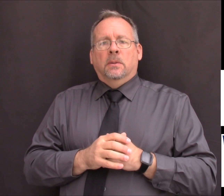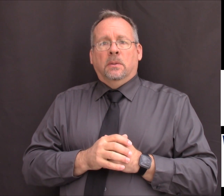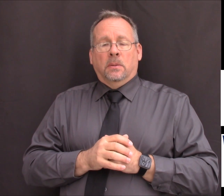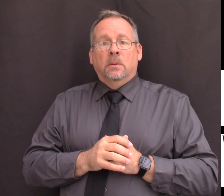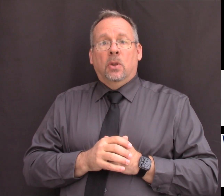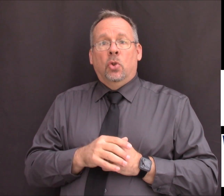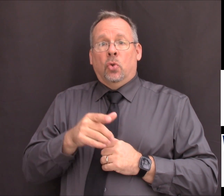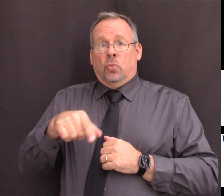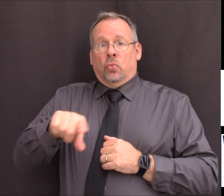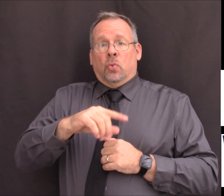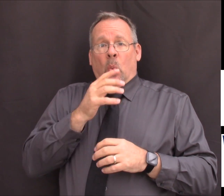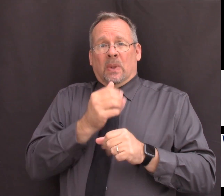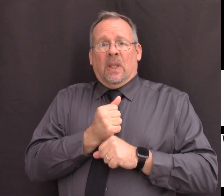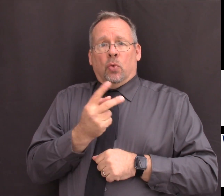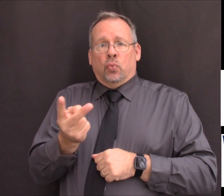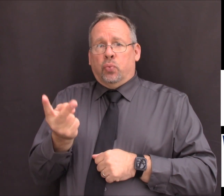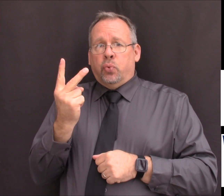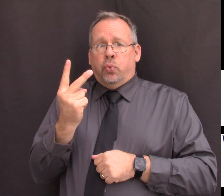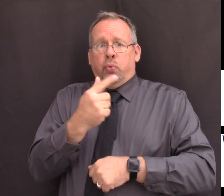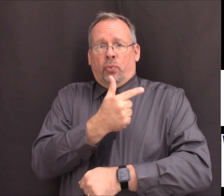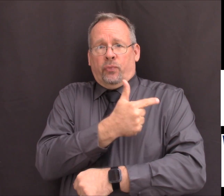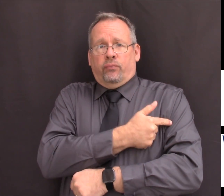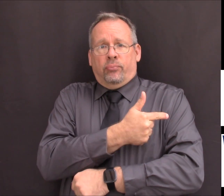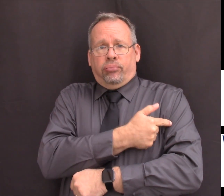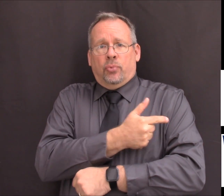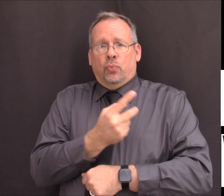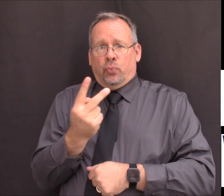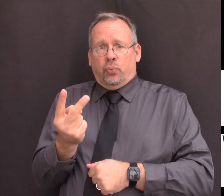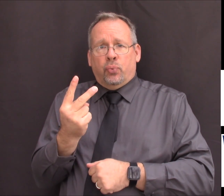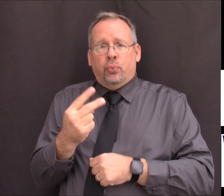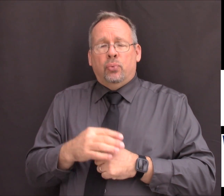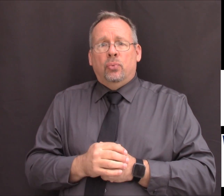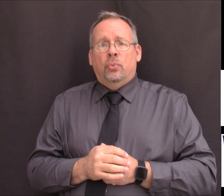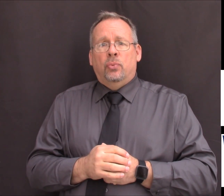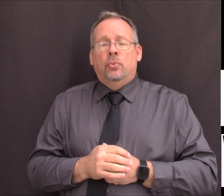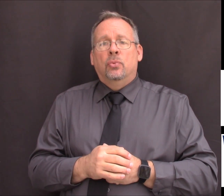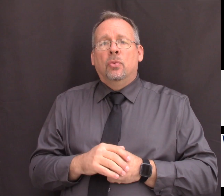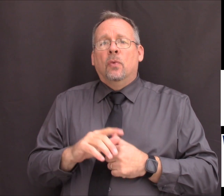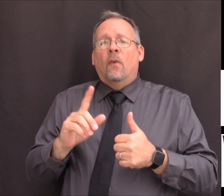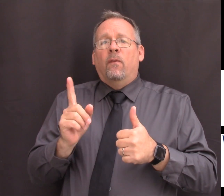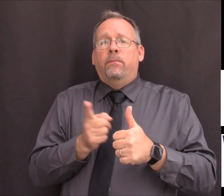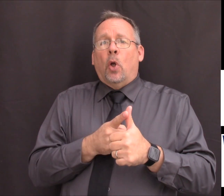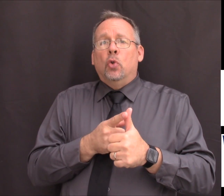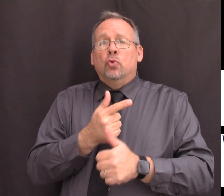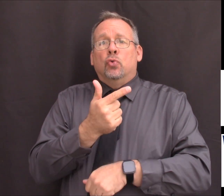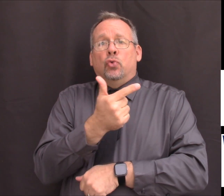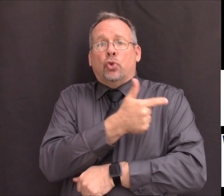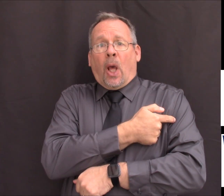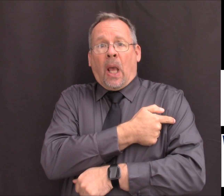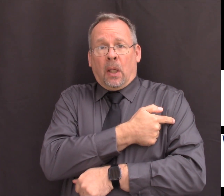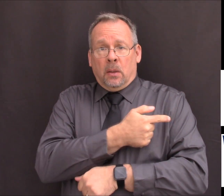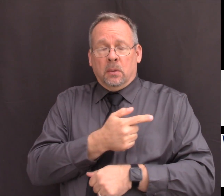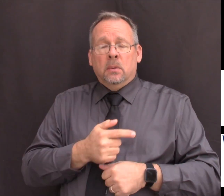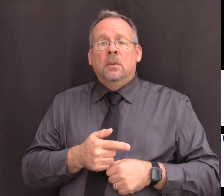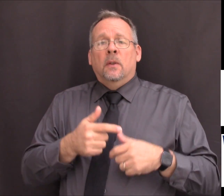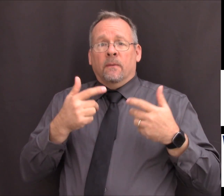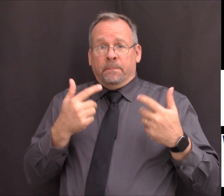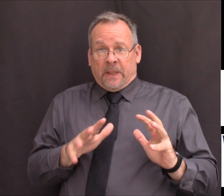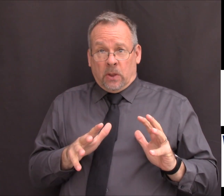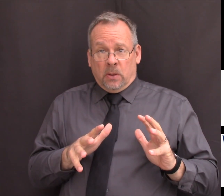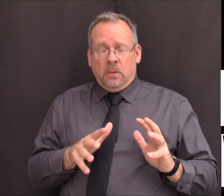You must have two shots of the vaccines that are currently available. When you finish getting the first shot,